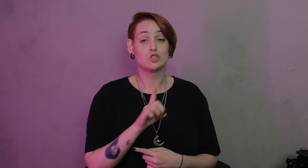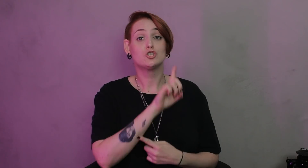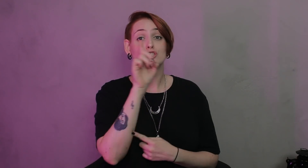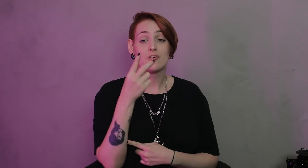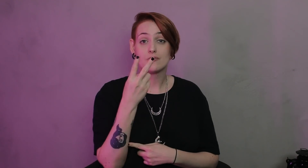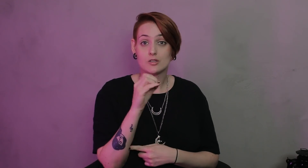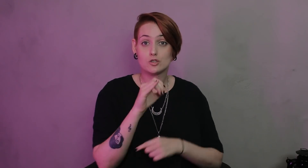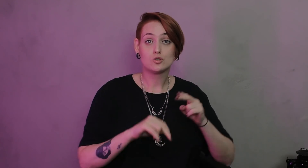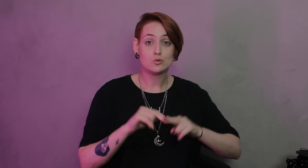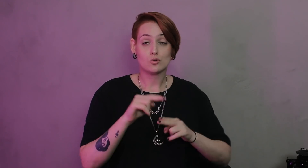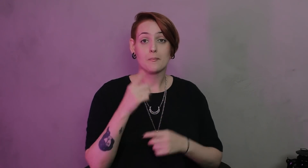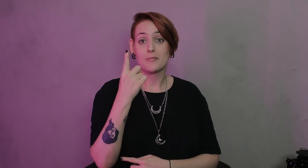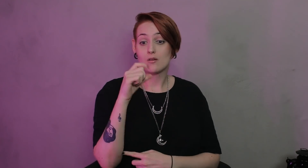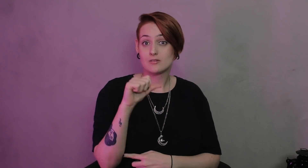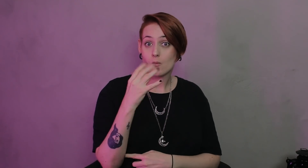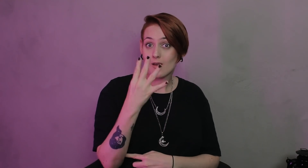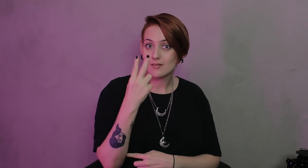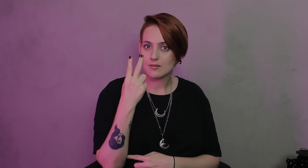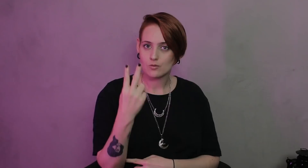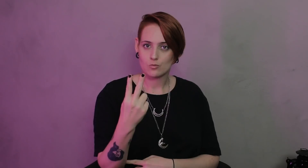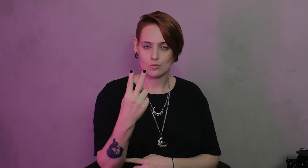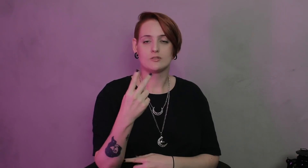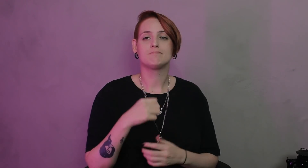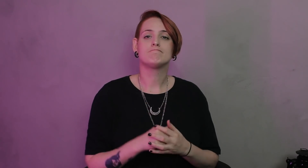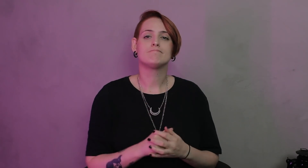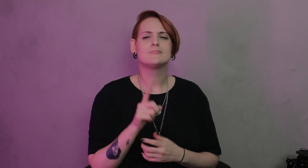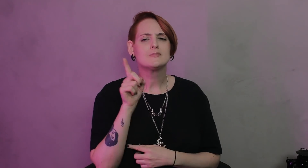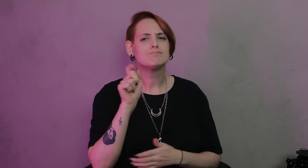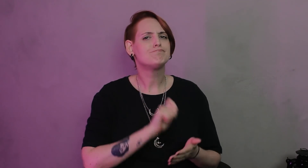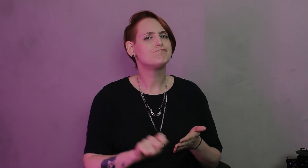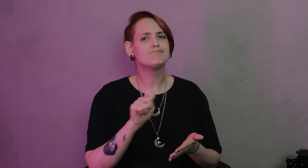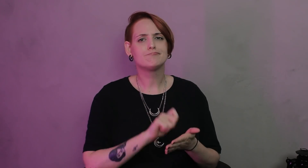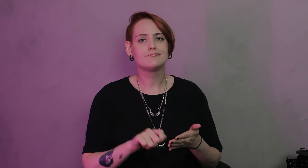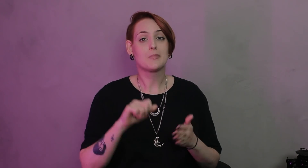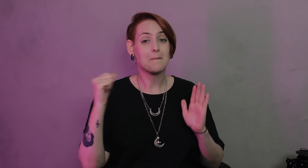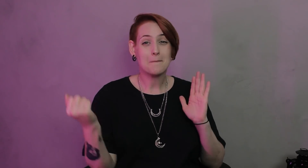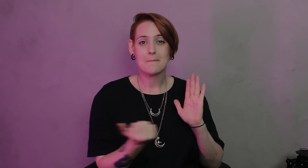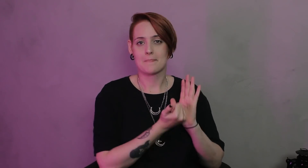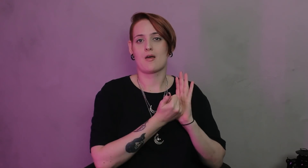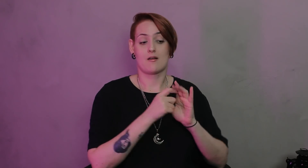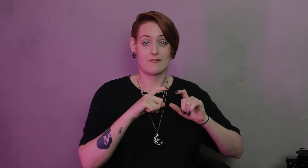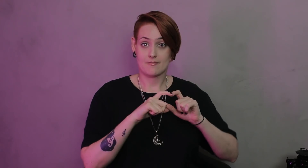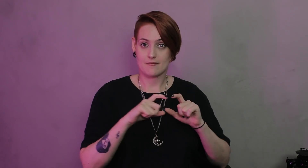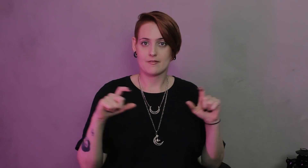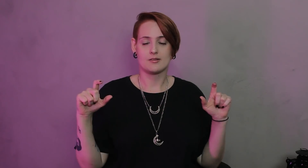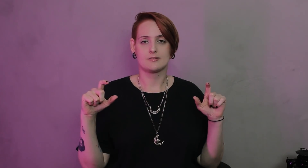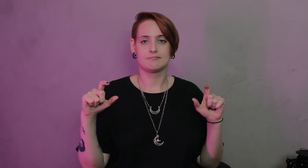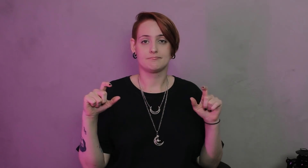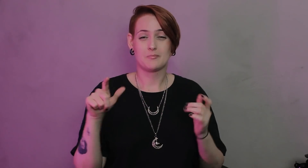On June 20, 1942, Anne recorded: